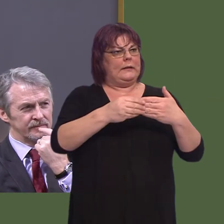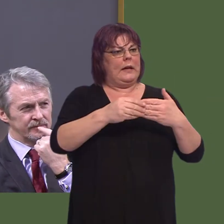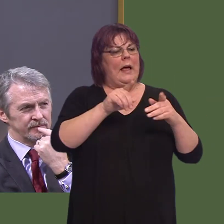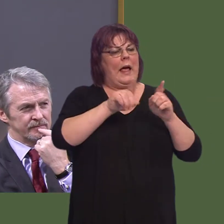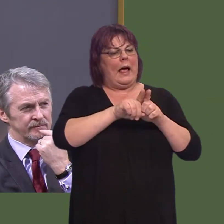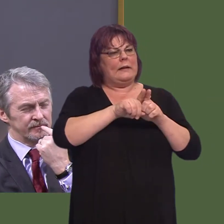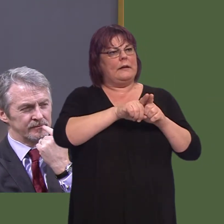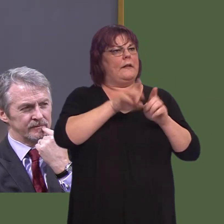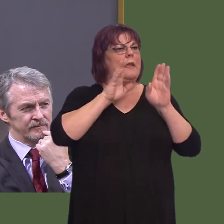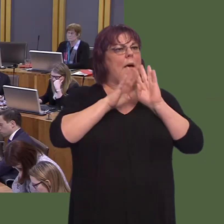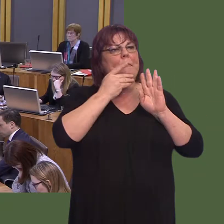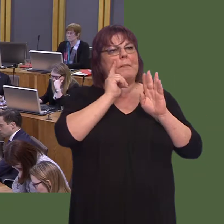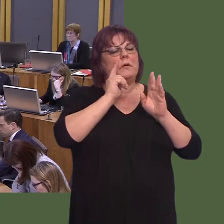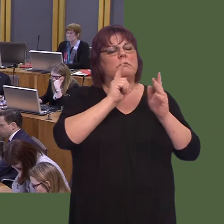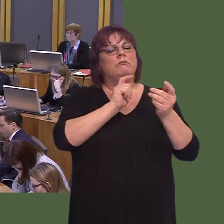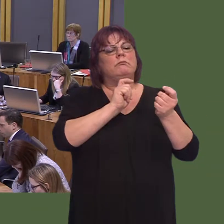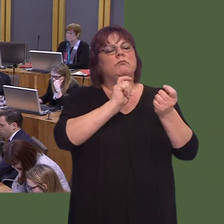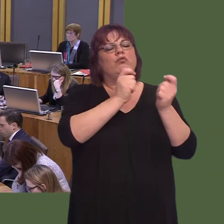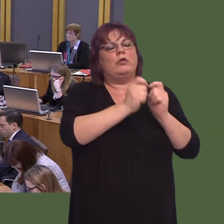massively important that, as that guidance is revised, there is then a seamless transition